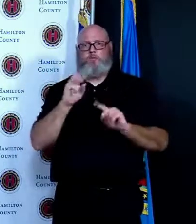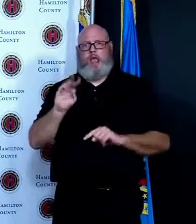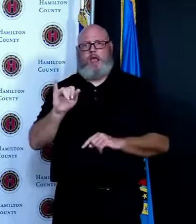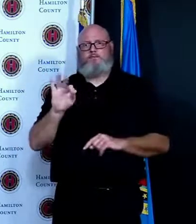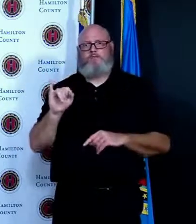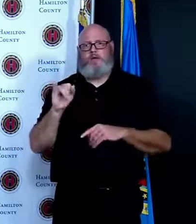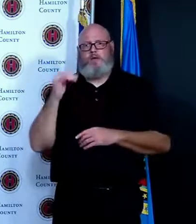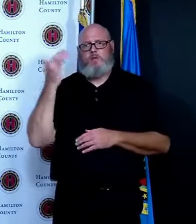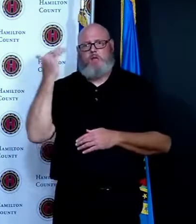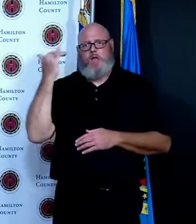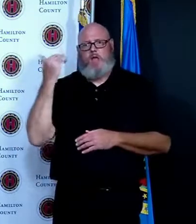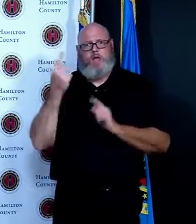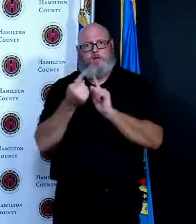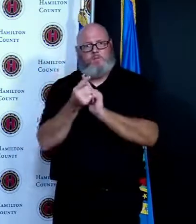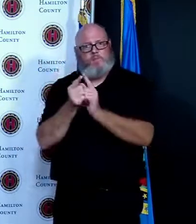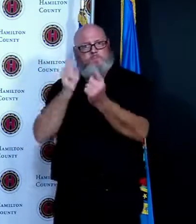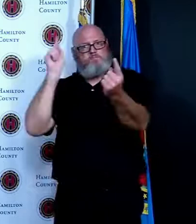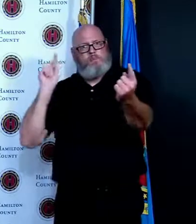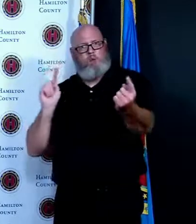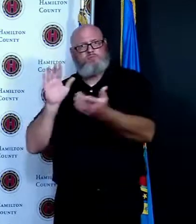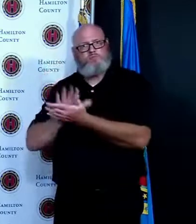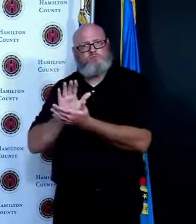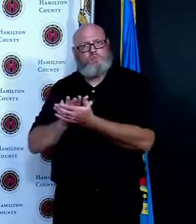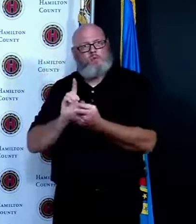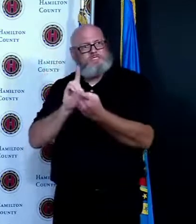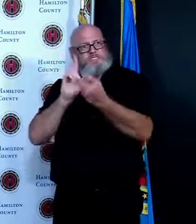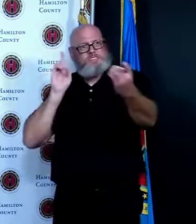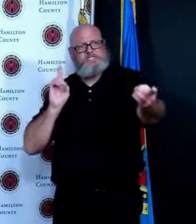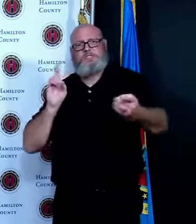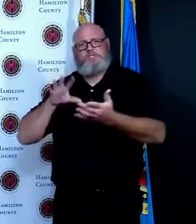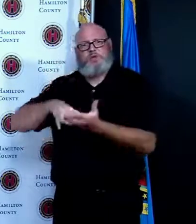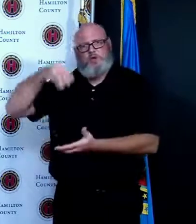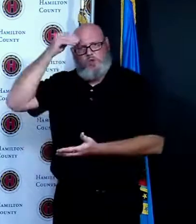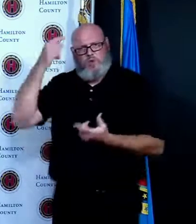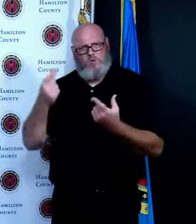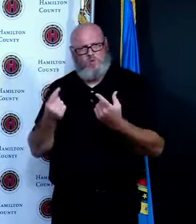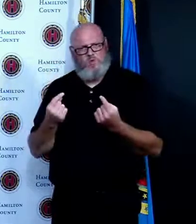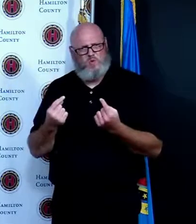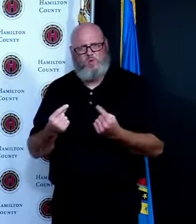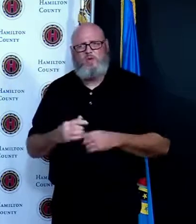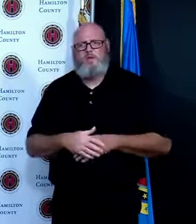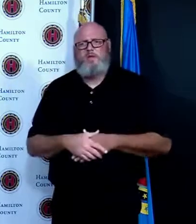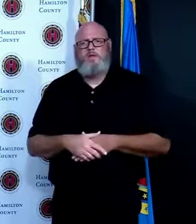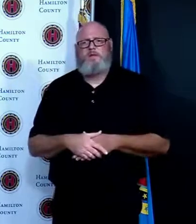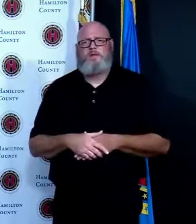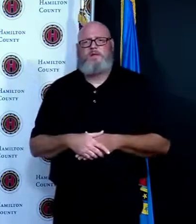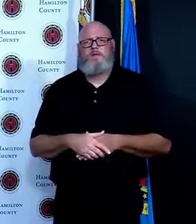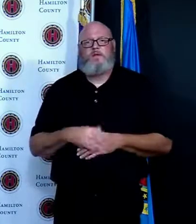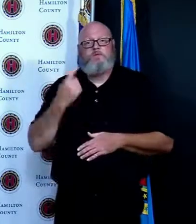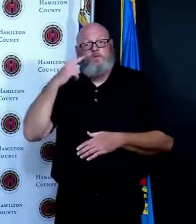but this expanded out access to outside of a library for instance or a rec center